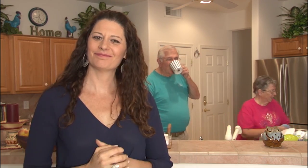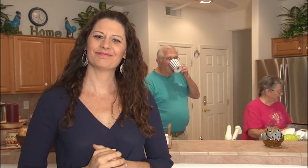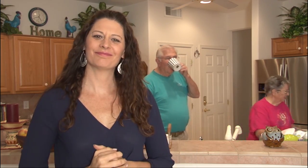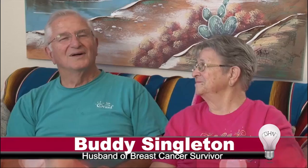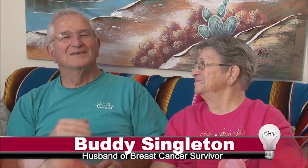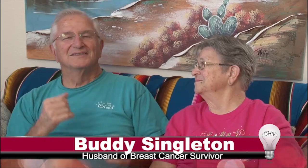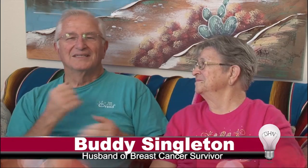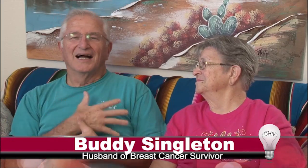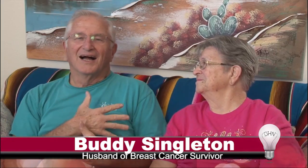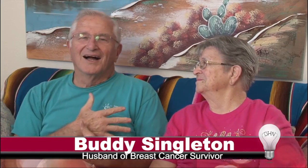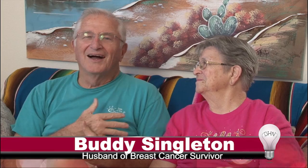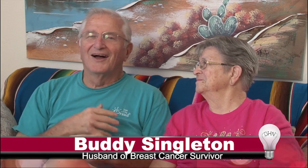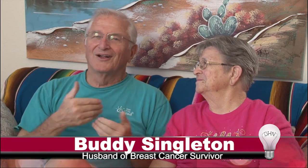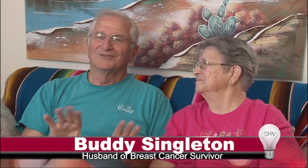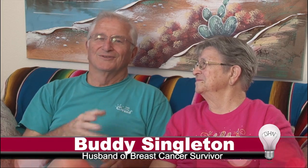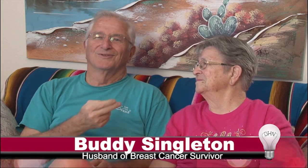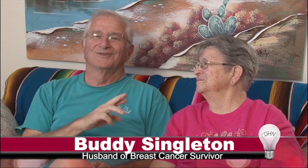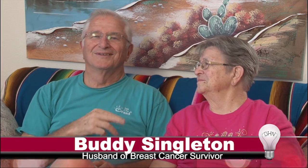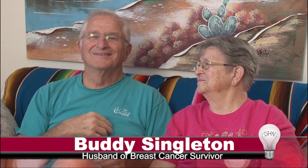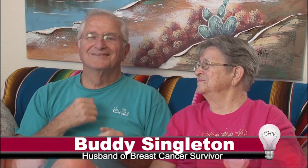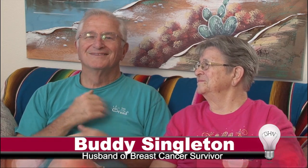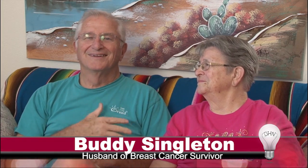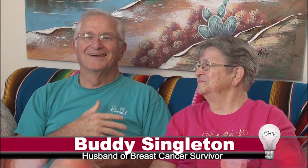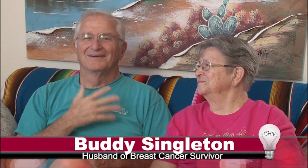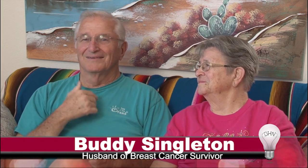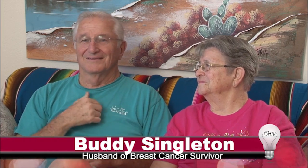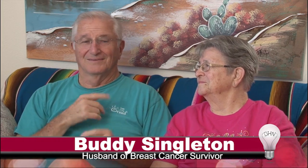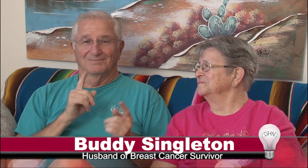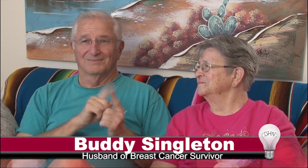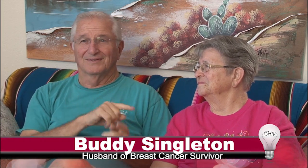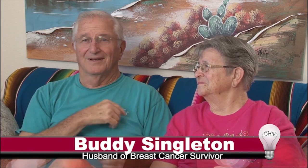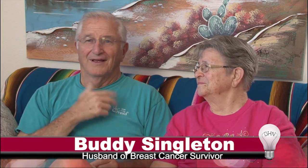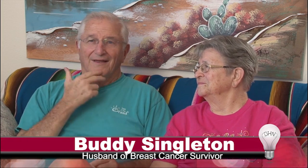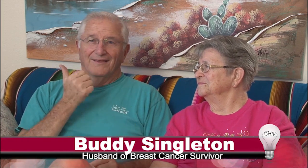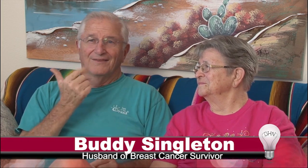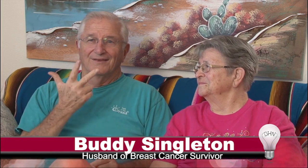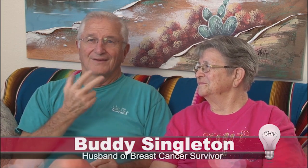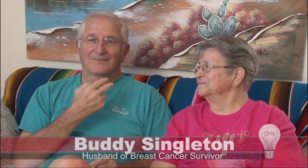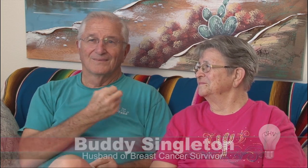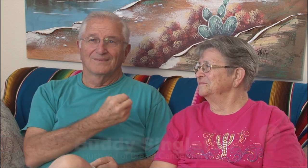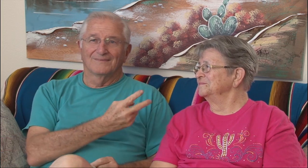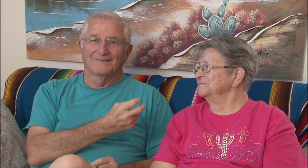Buddy: “I was scared of course. I mean the two of us met when I was just 13 and she was